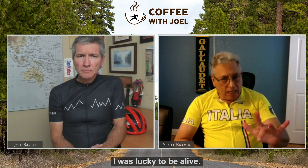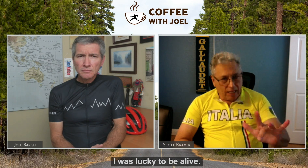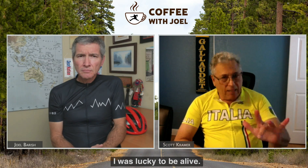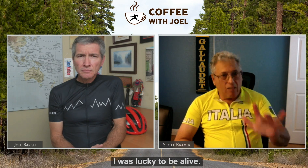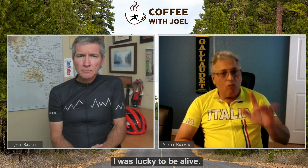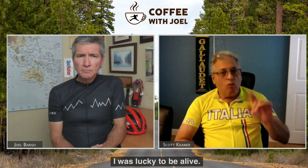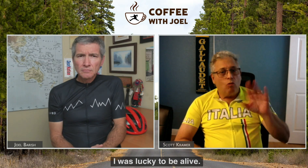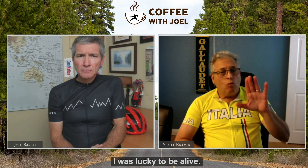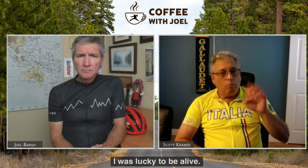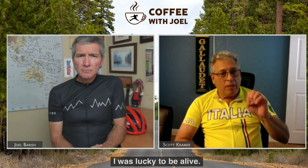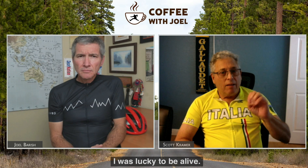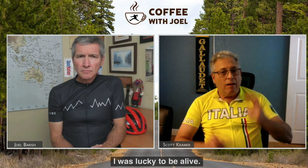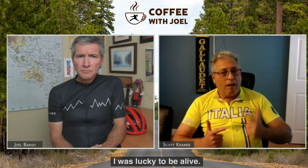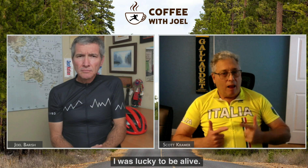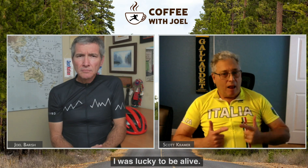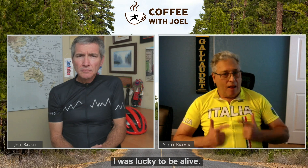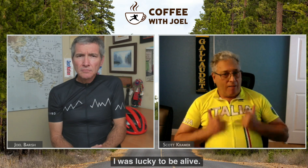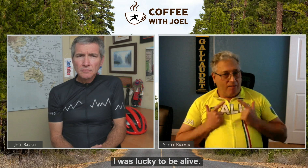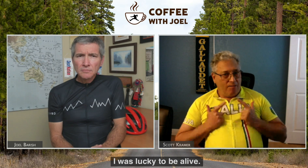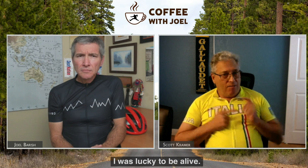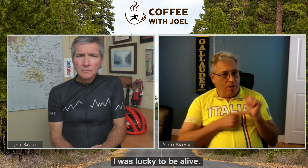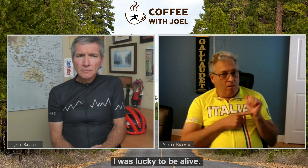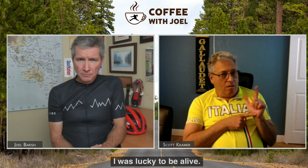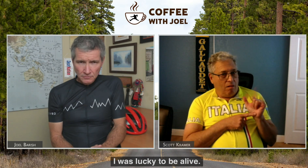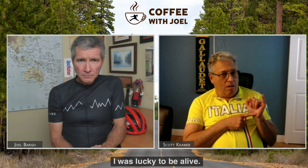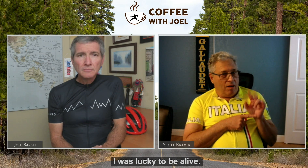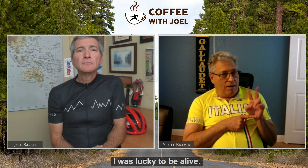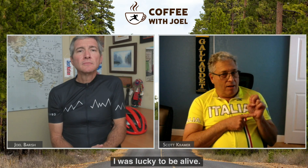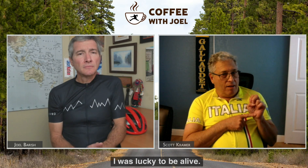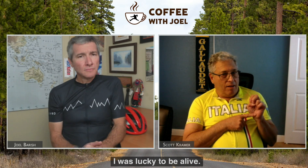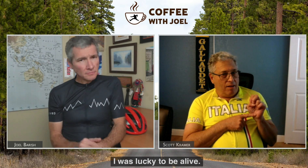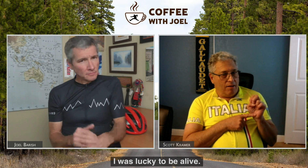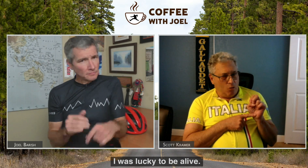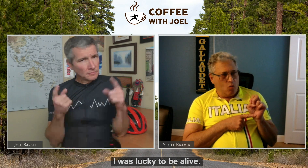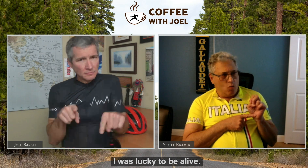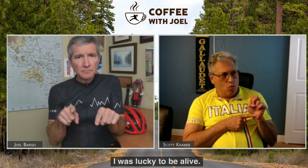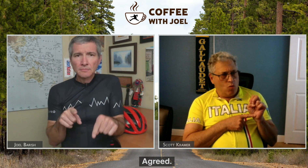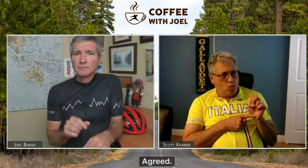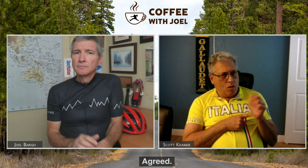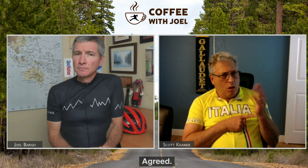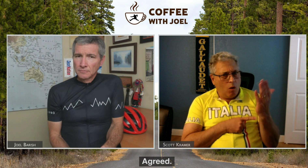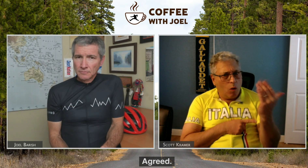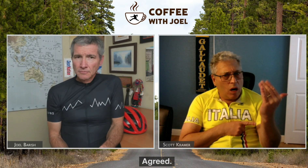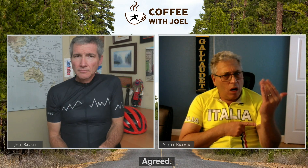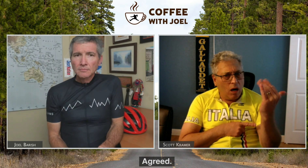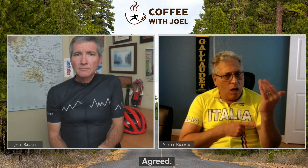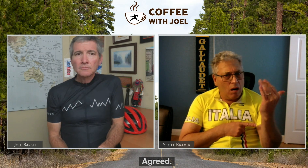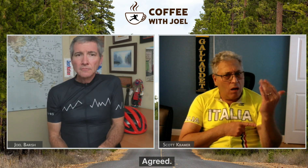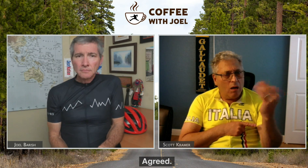I was lucky to be alive. Agreed.